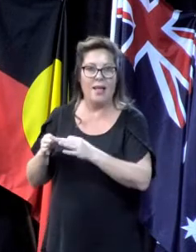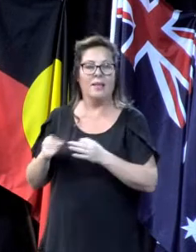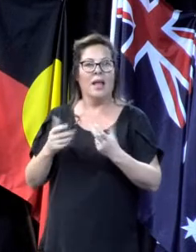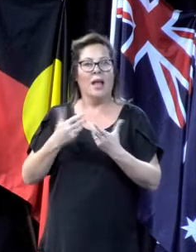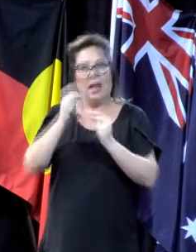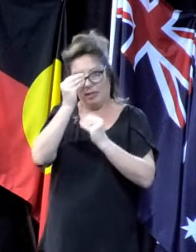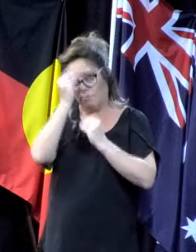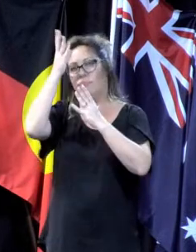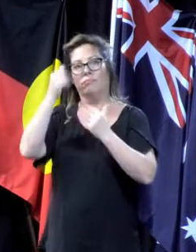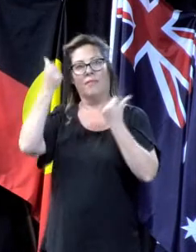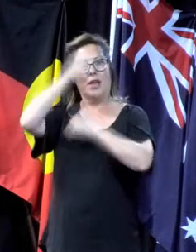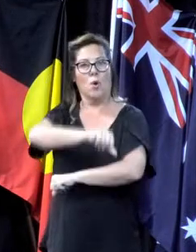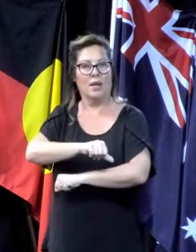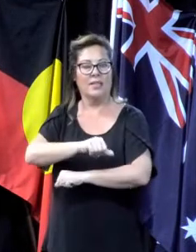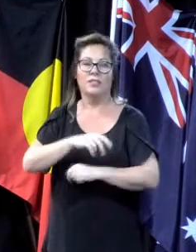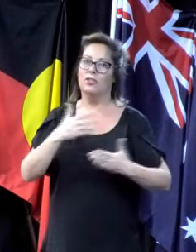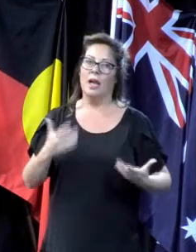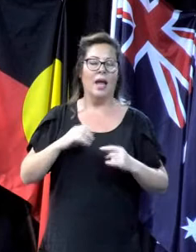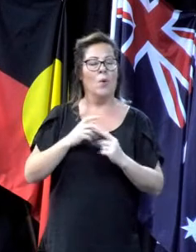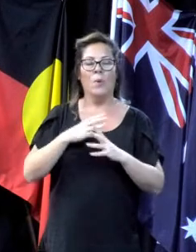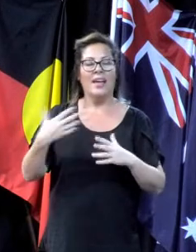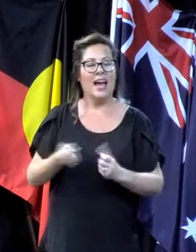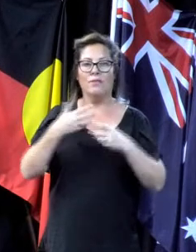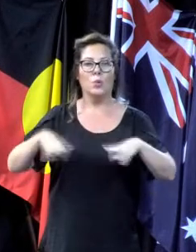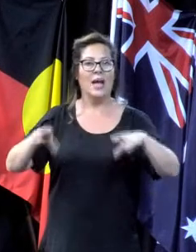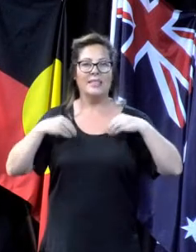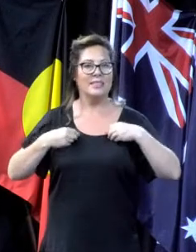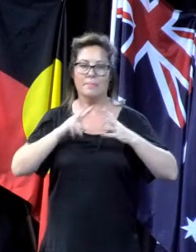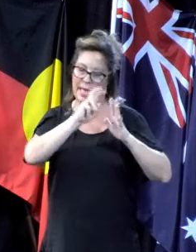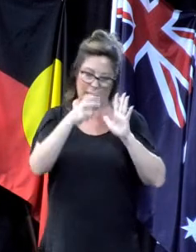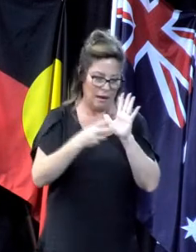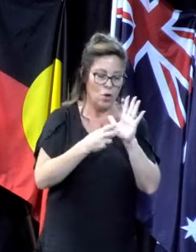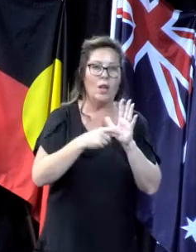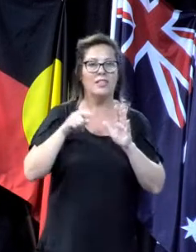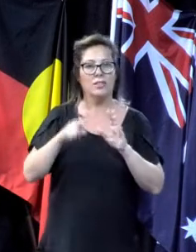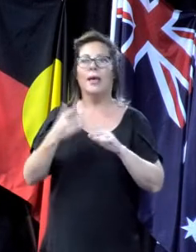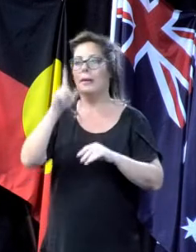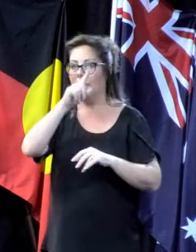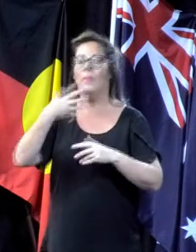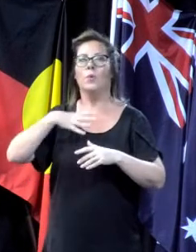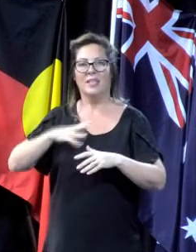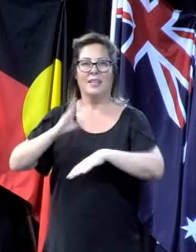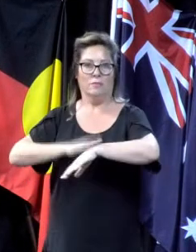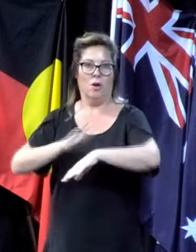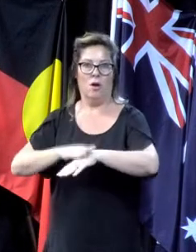both need time in order for people to do this, work well. Can I ask you about that a little bit more?